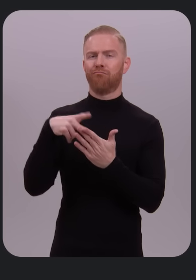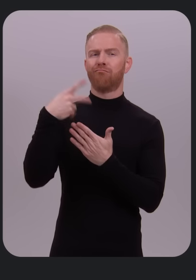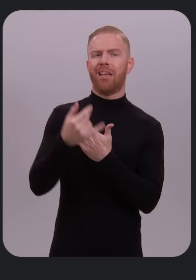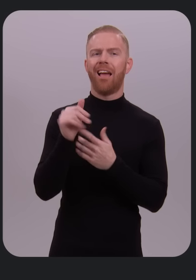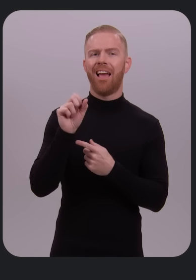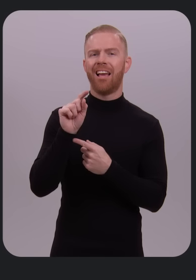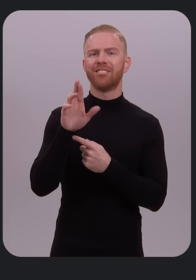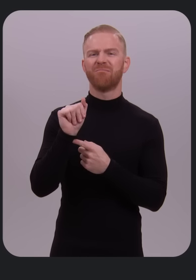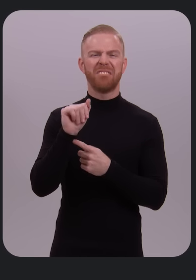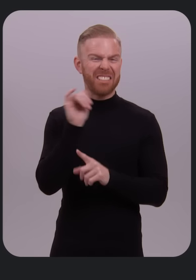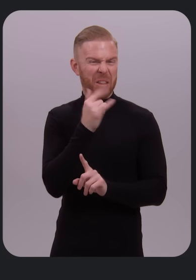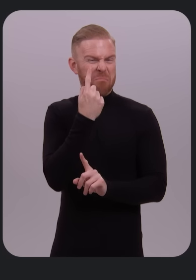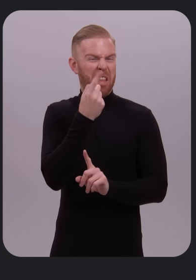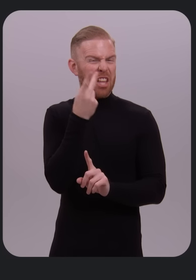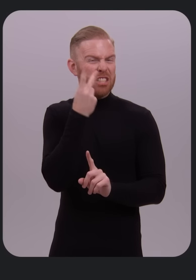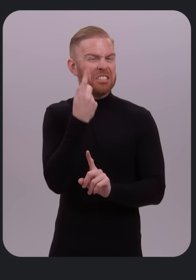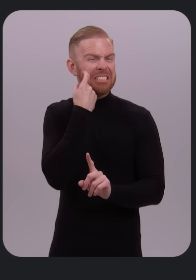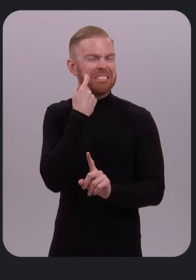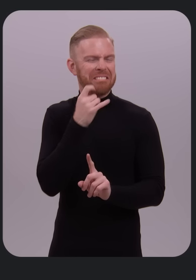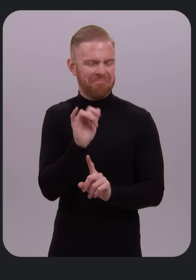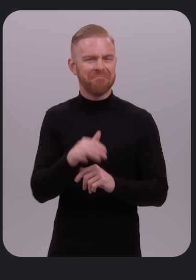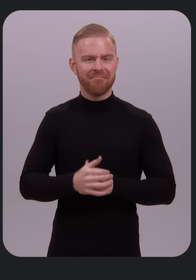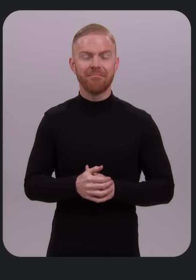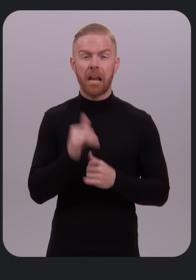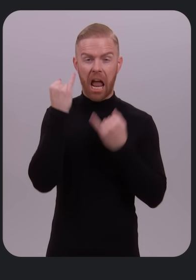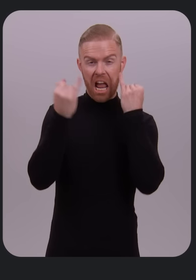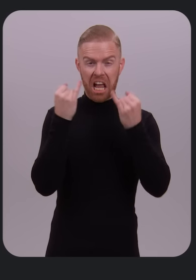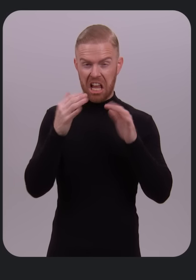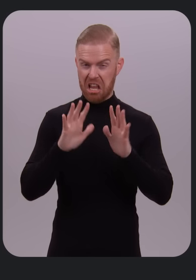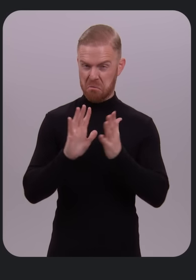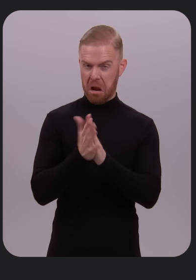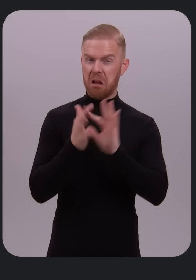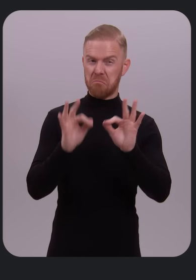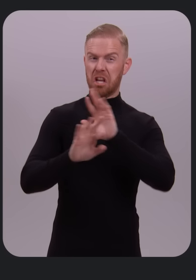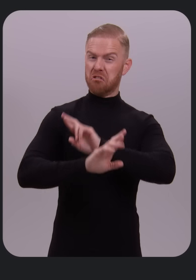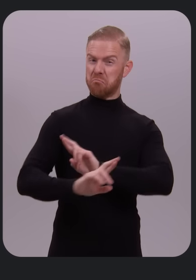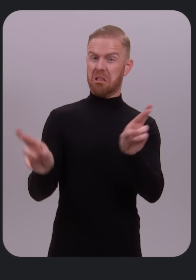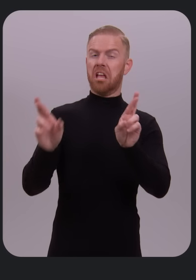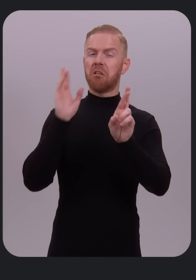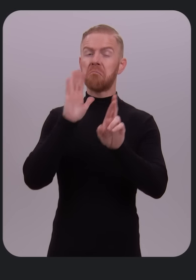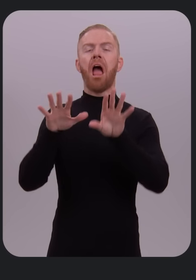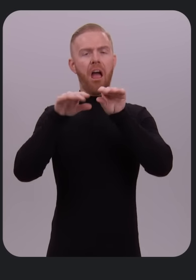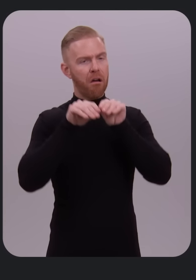And as those ideas mature, we'll graduate them into Gemini Live for everyone.